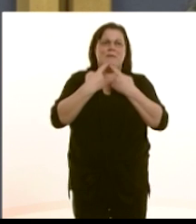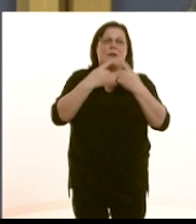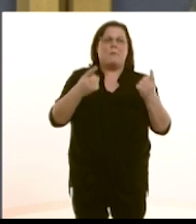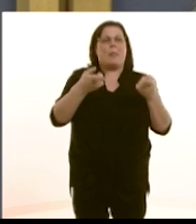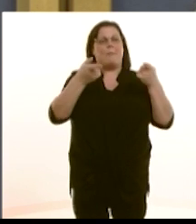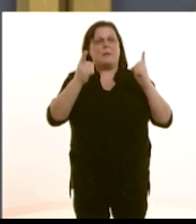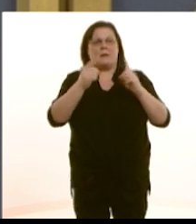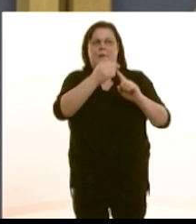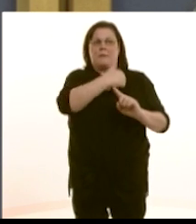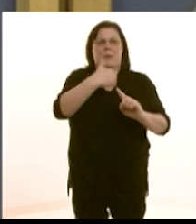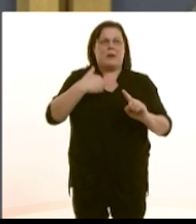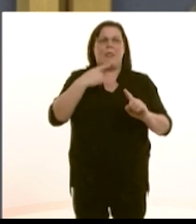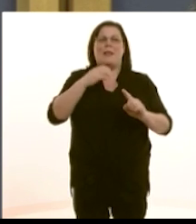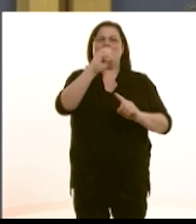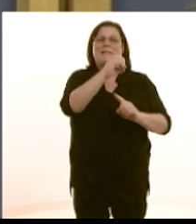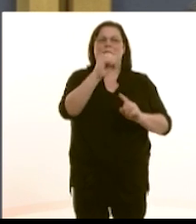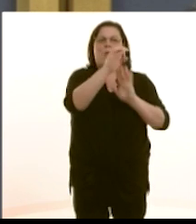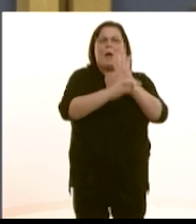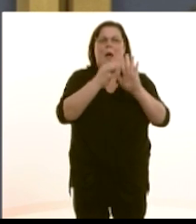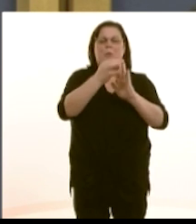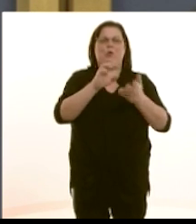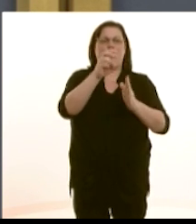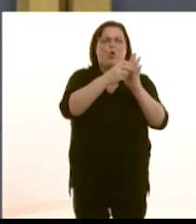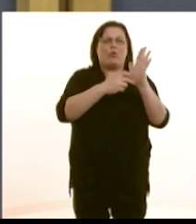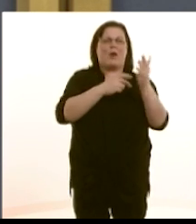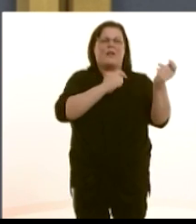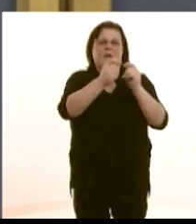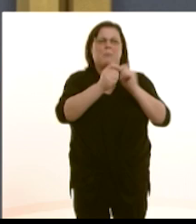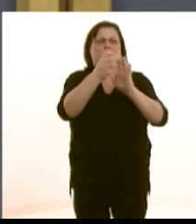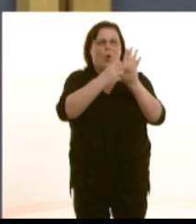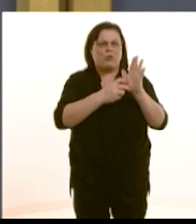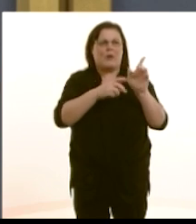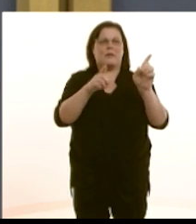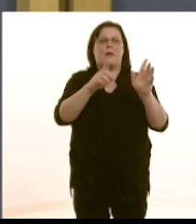ending zero-hours contracts and ensuring that the domiciliary workforce is well paid is